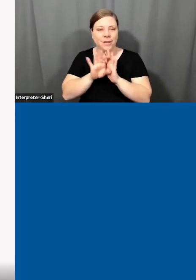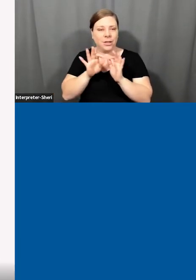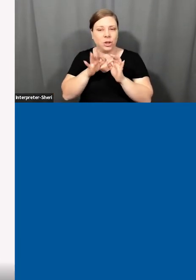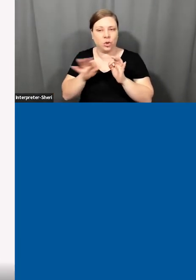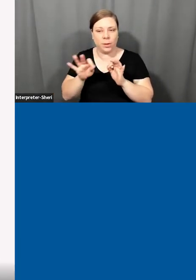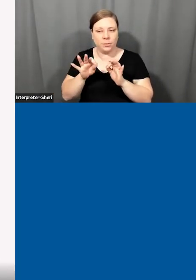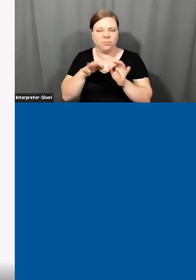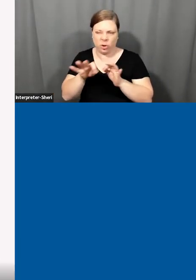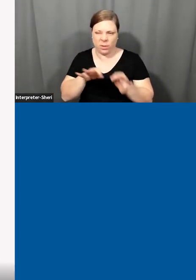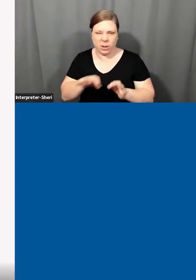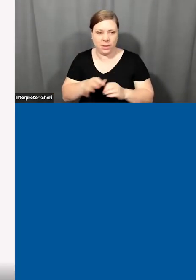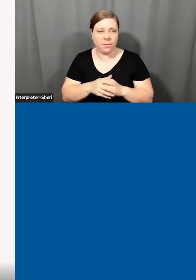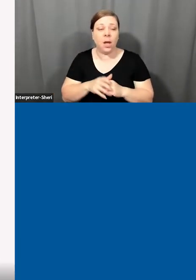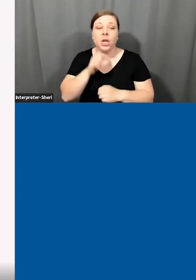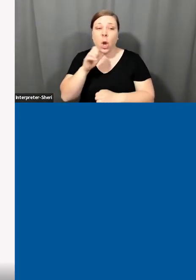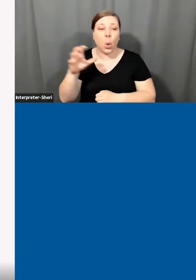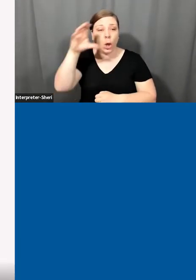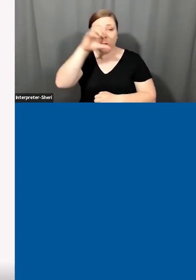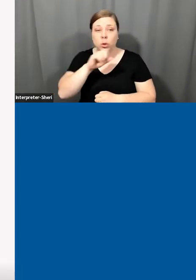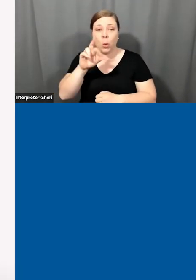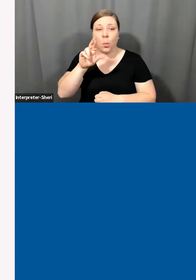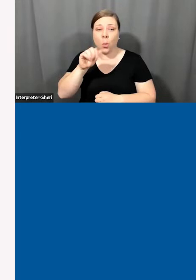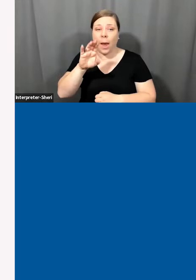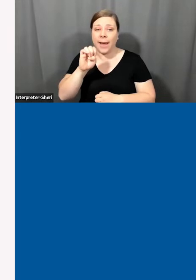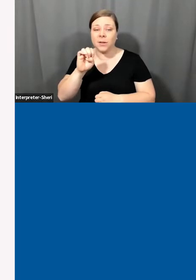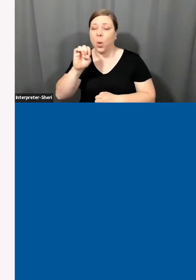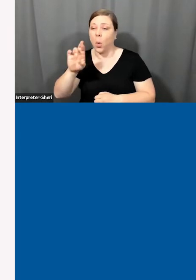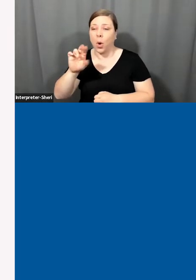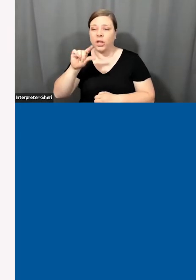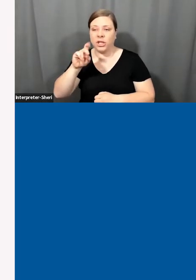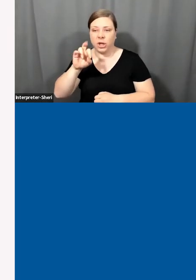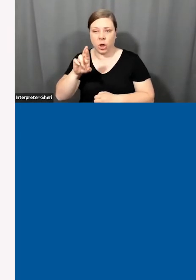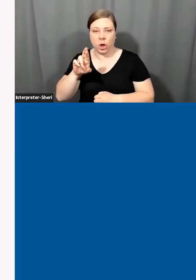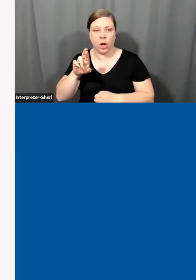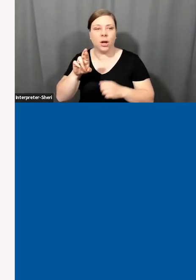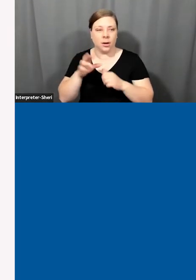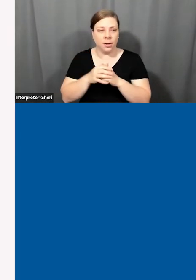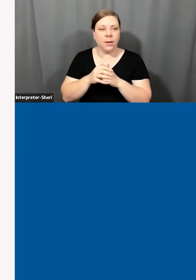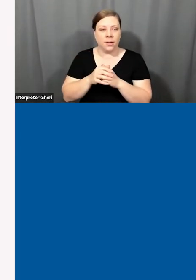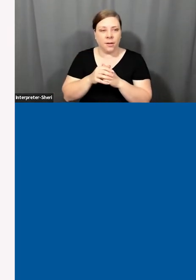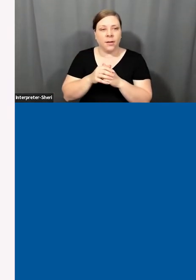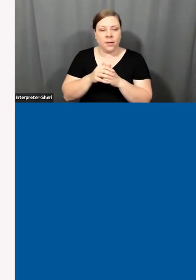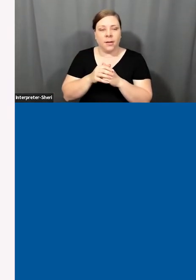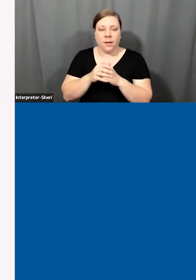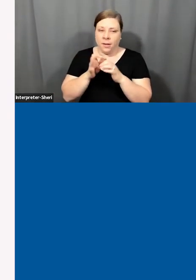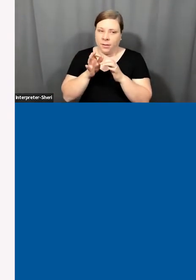but include it in your image descriptions. Habin Gurma discusses the importance in our descriptions